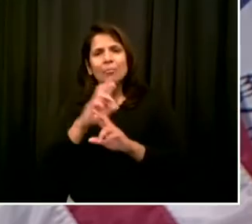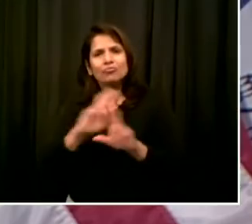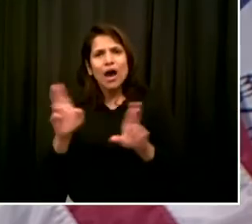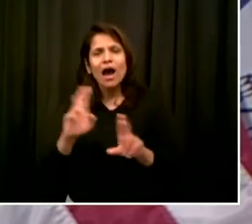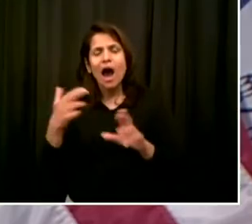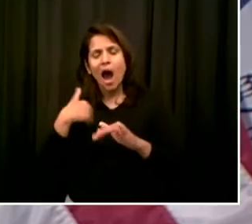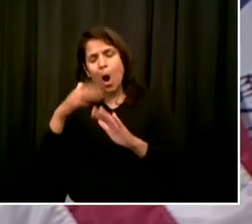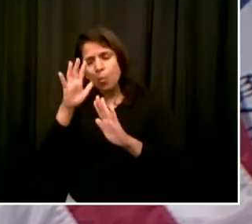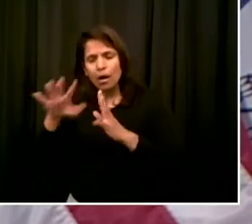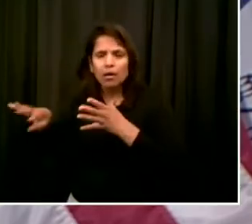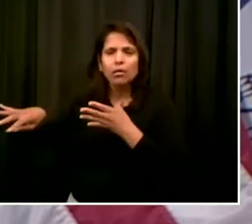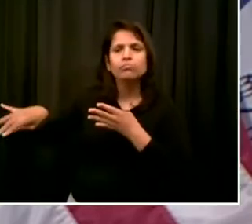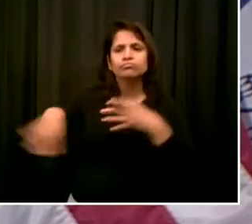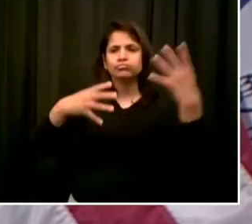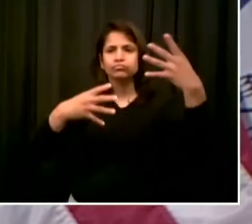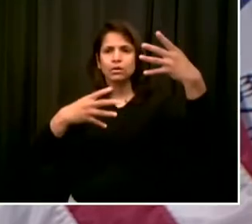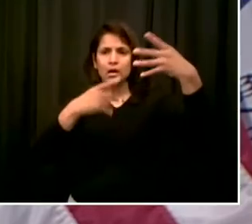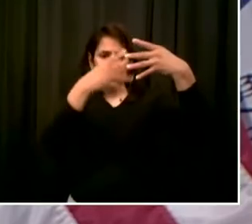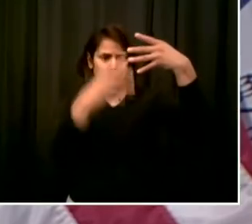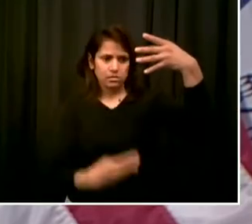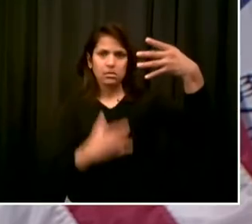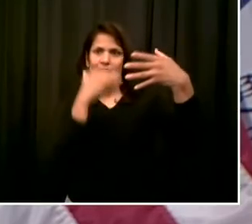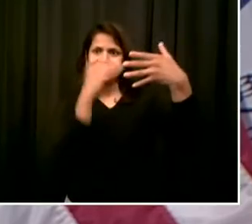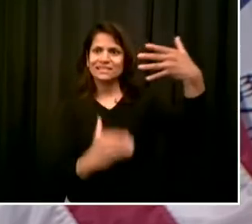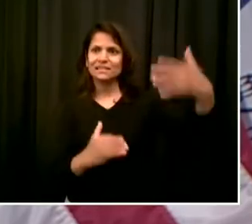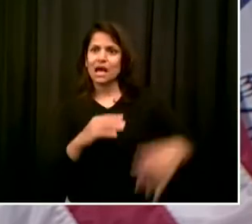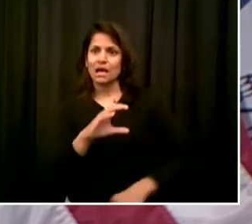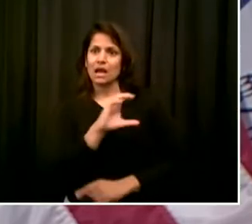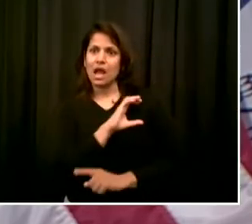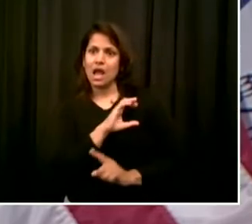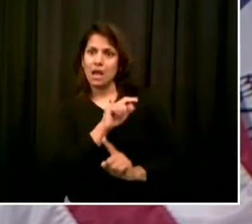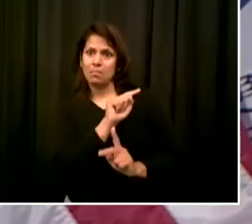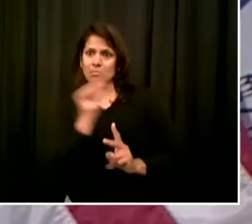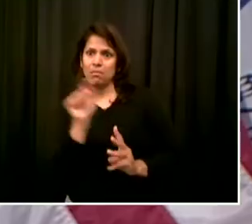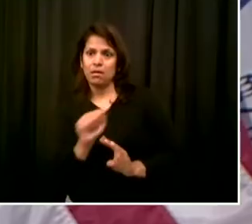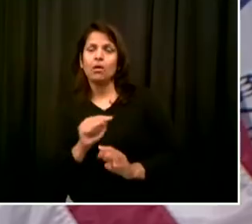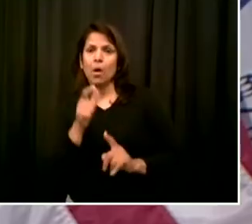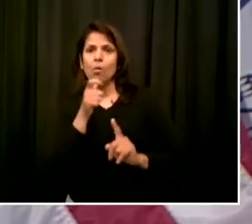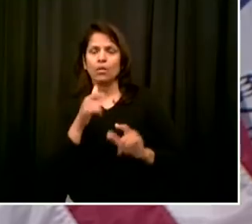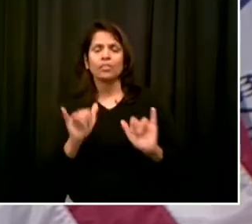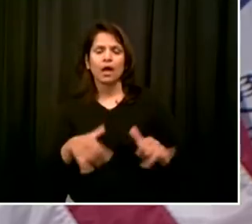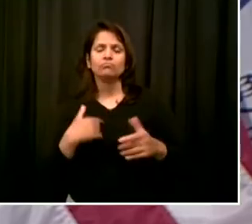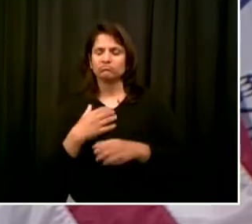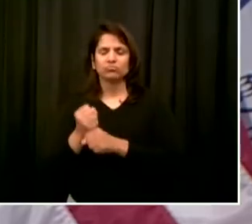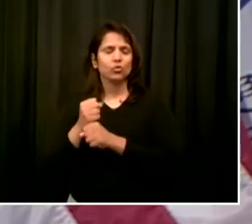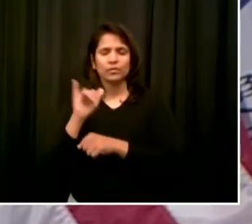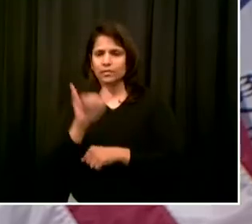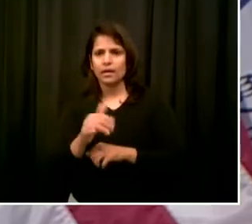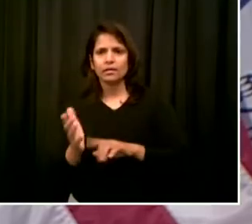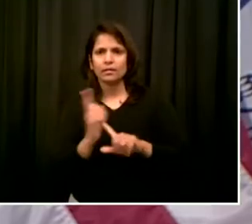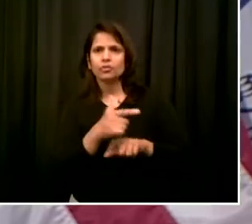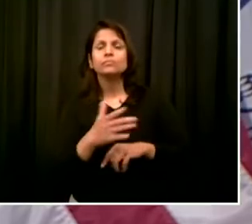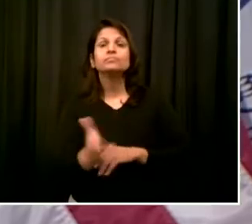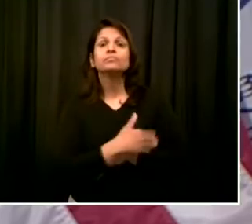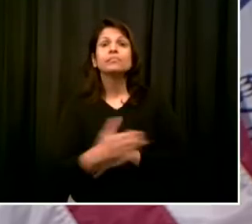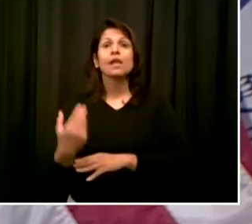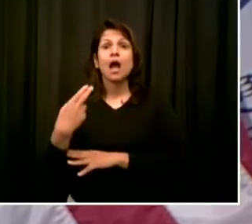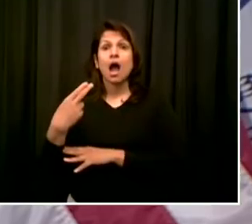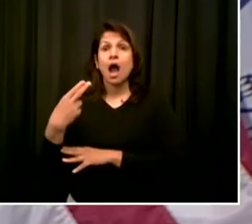WE HAVE HENRY.